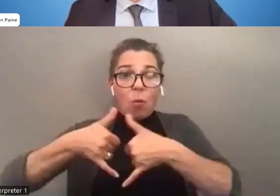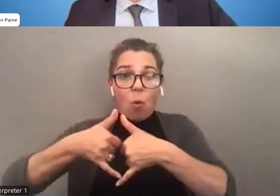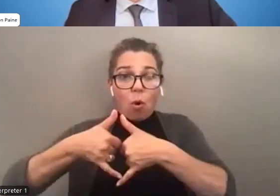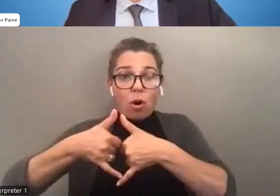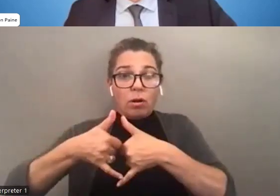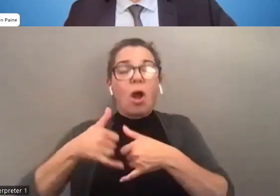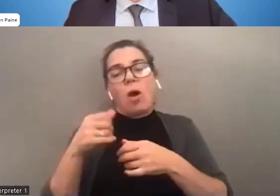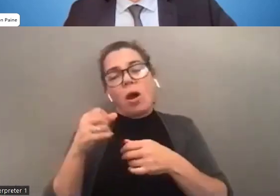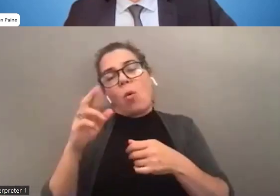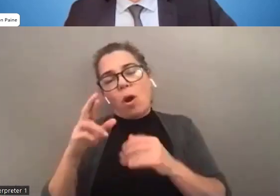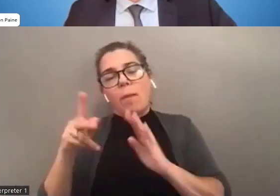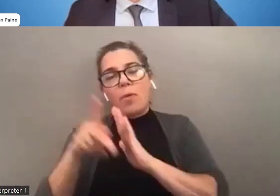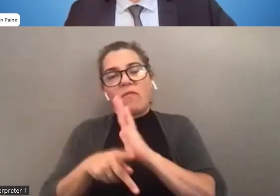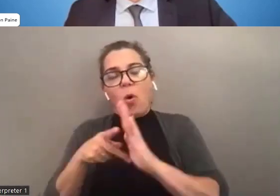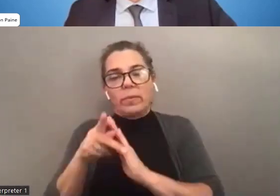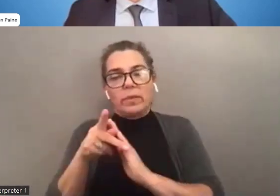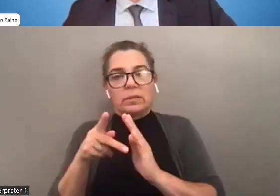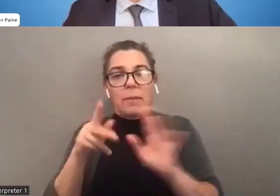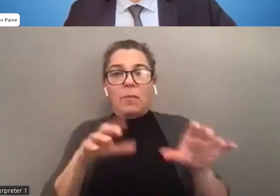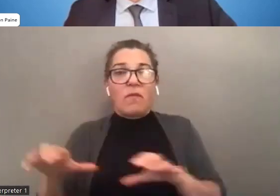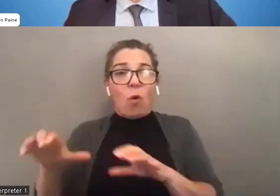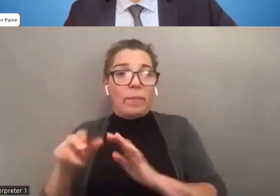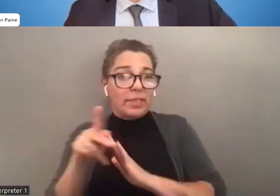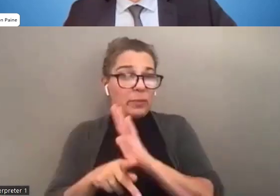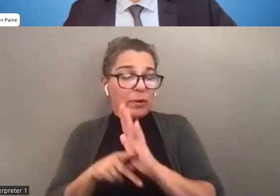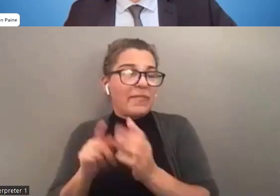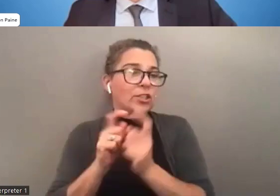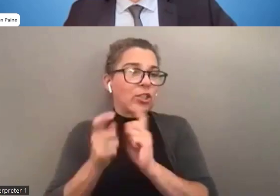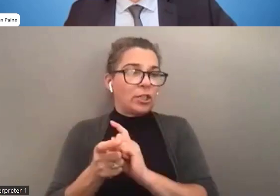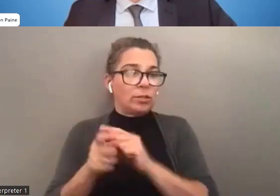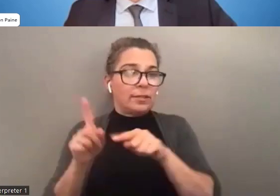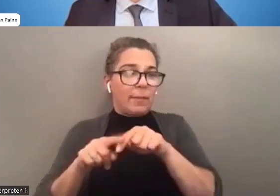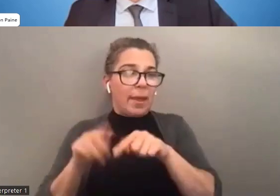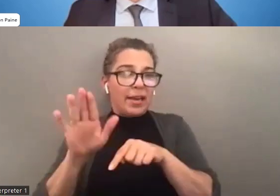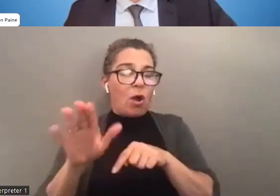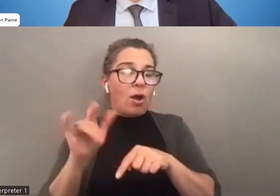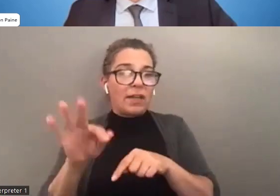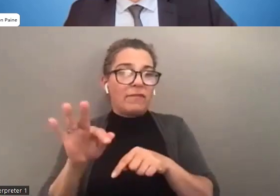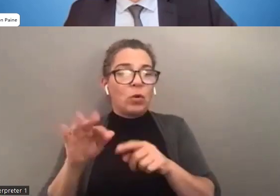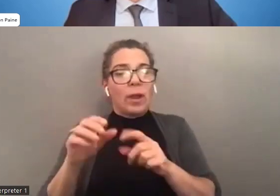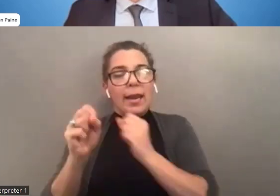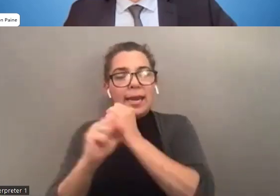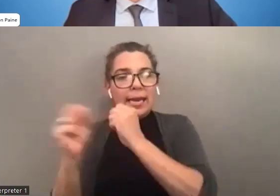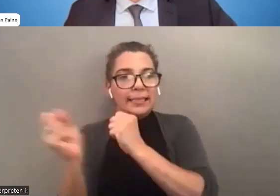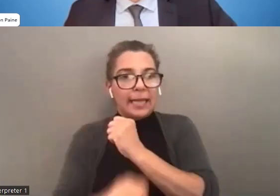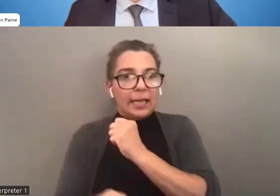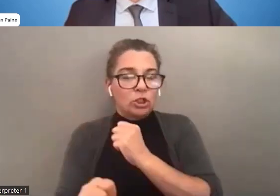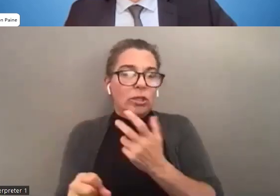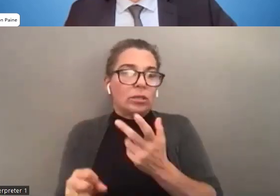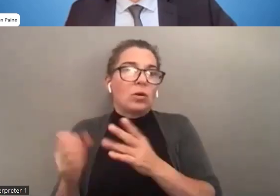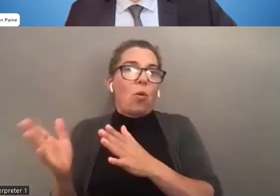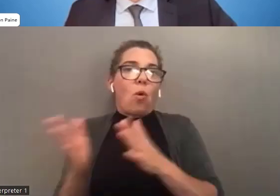that would change if you do receive a no-cost extension, for example, or a competitive renewal.